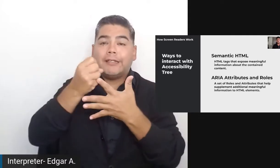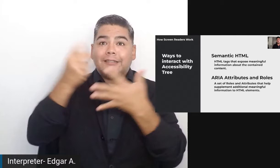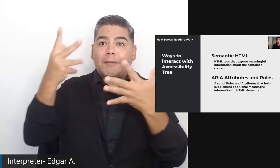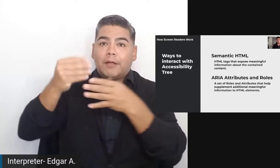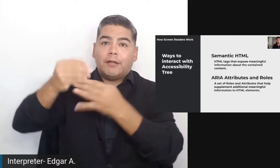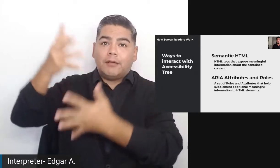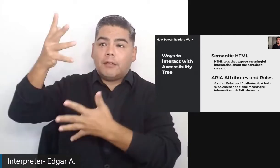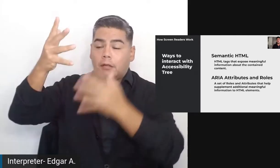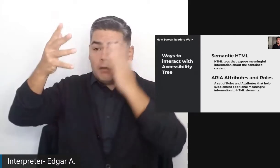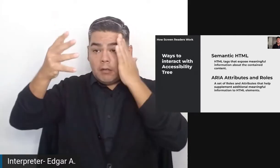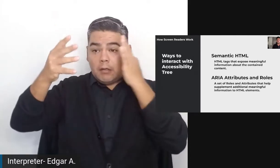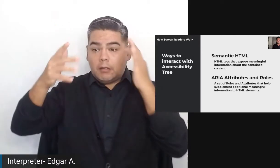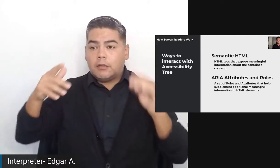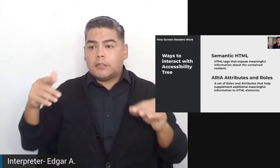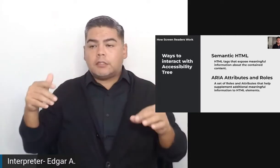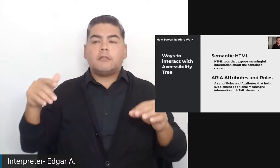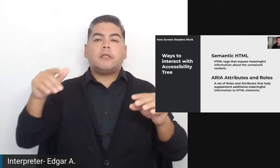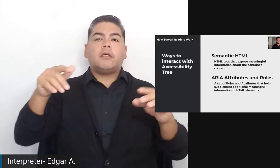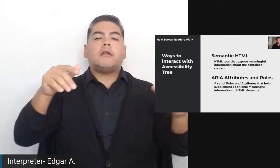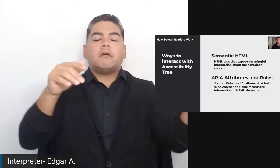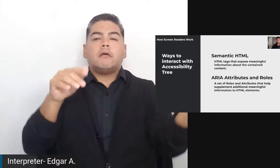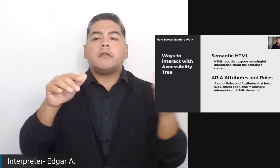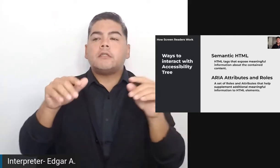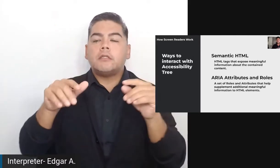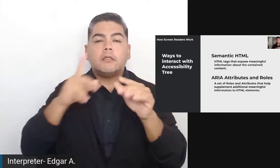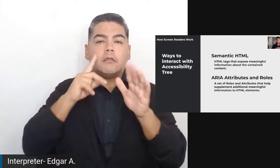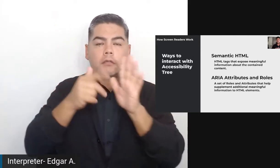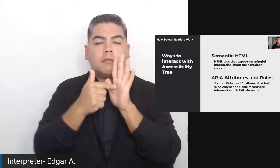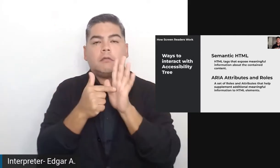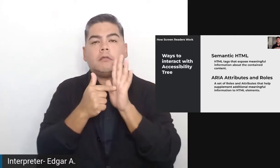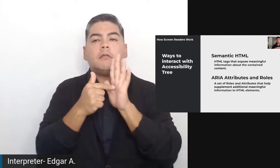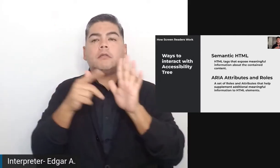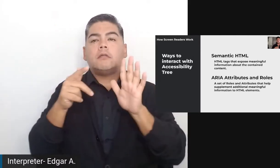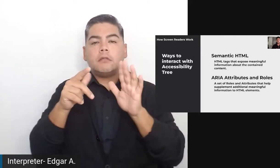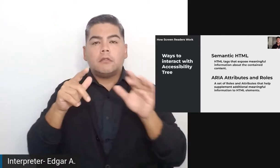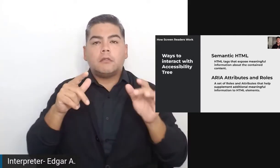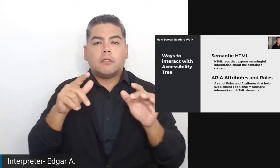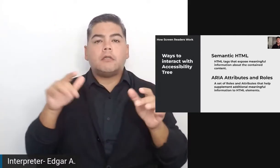so it reflects the correct state. That is one way how ARIA Attributes can help